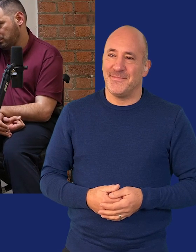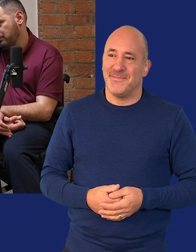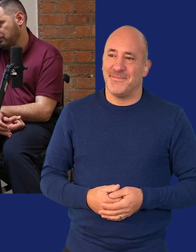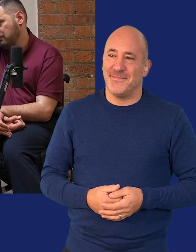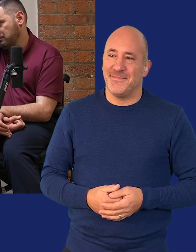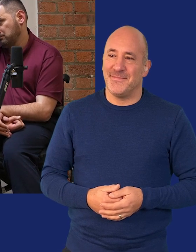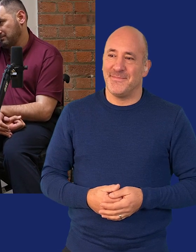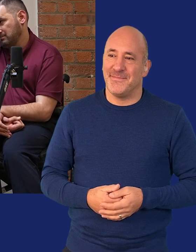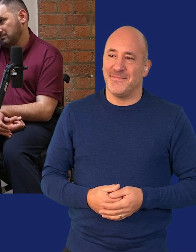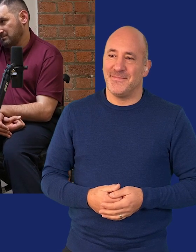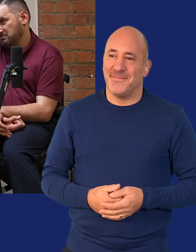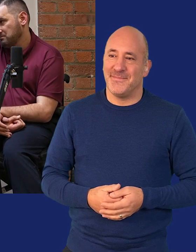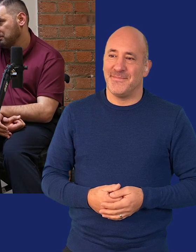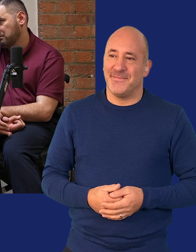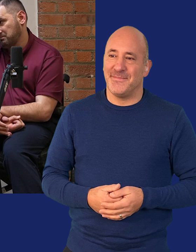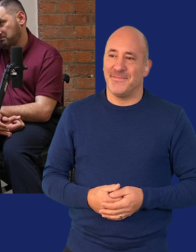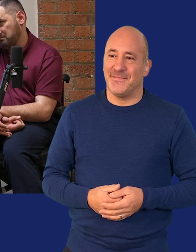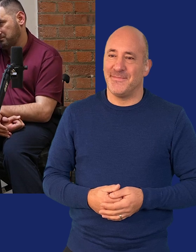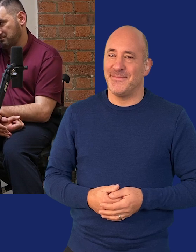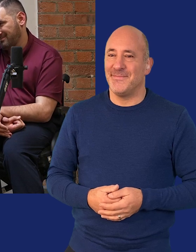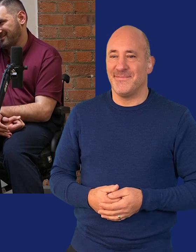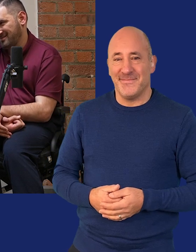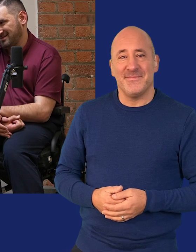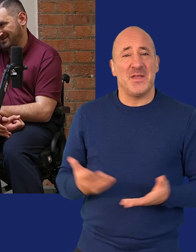And, um, if